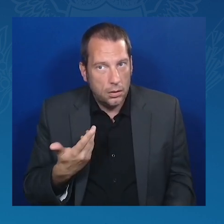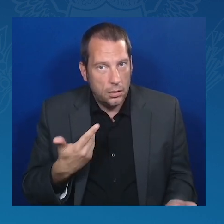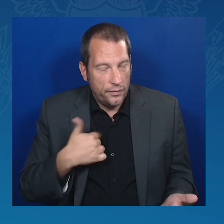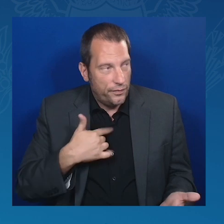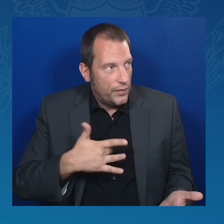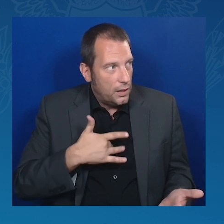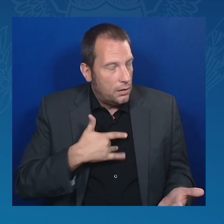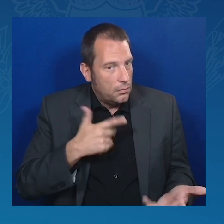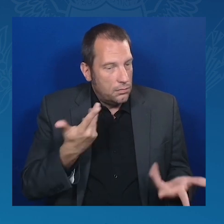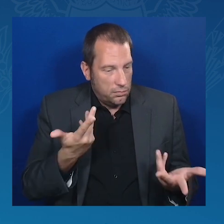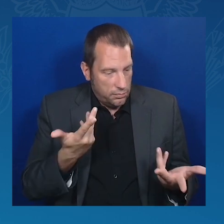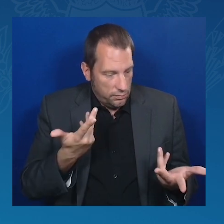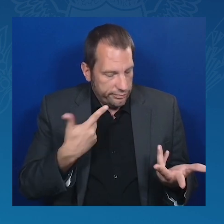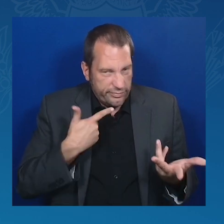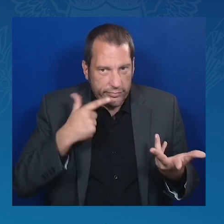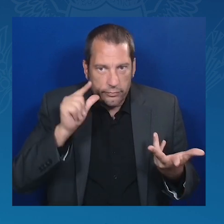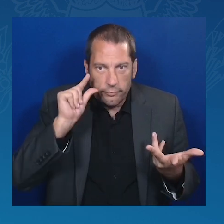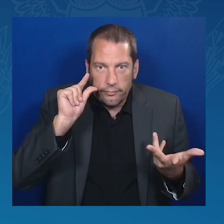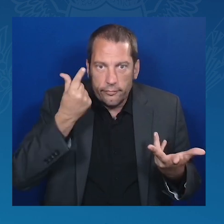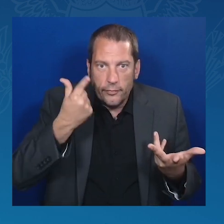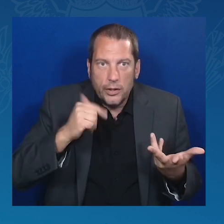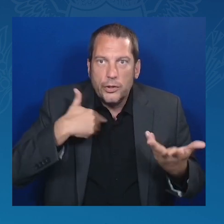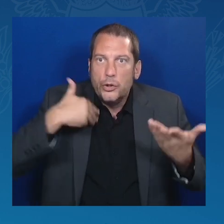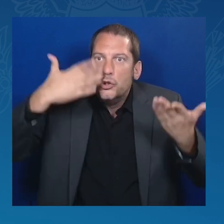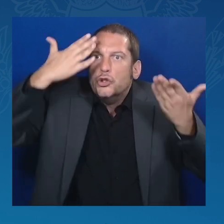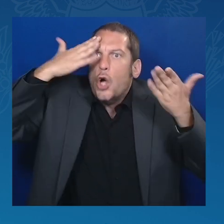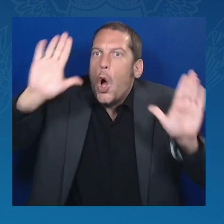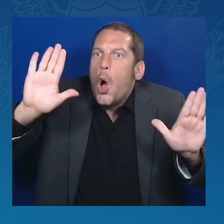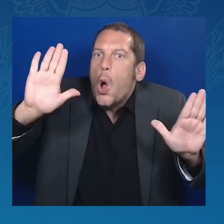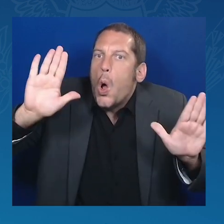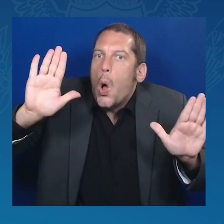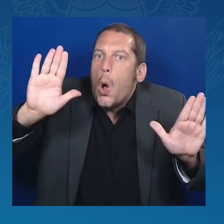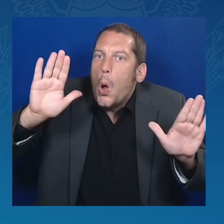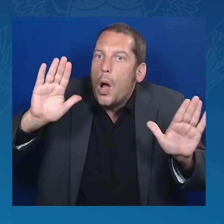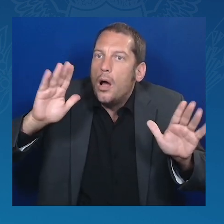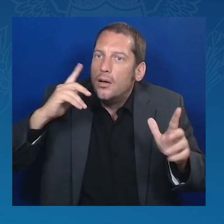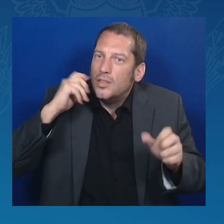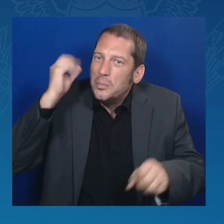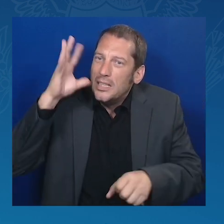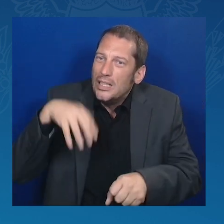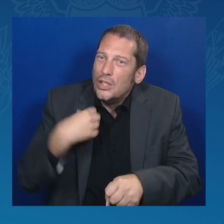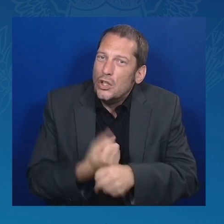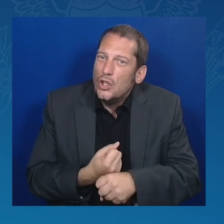And so I think by you speaking out about it, by being here and all of us speaking out about it